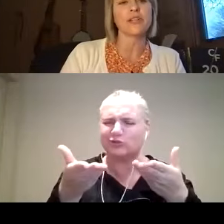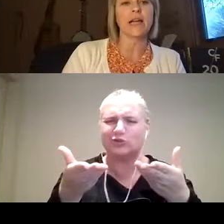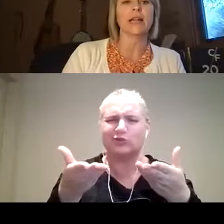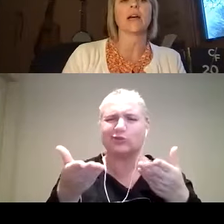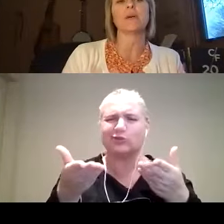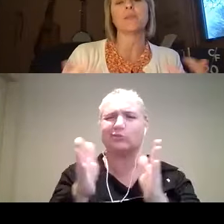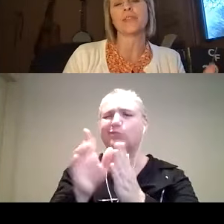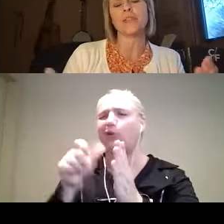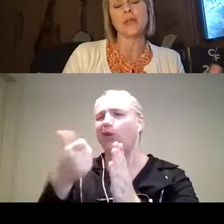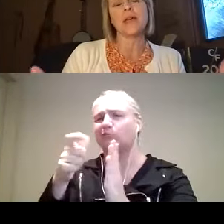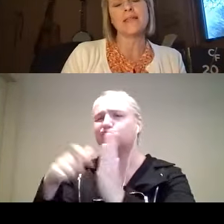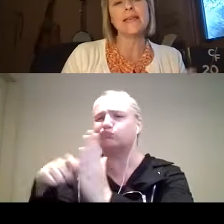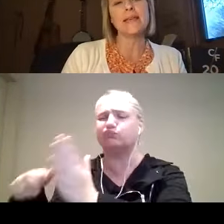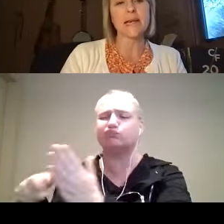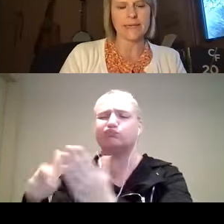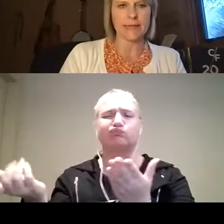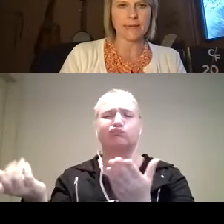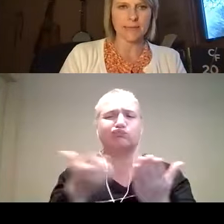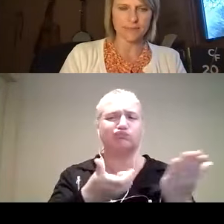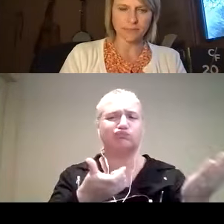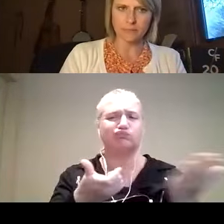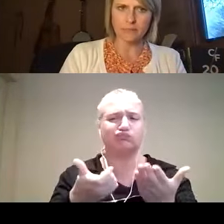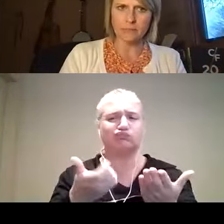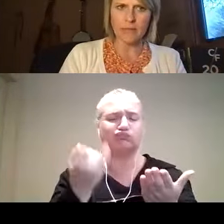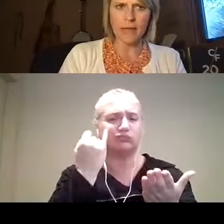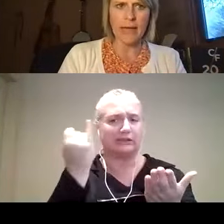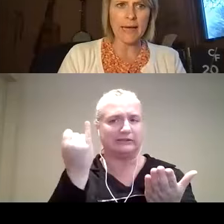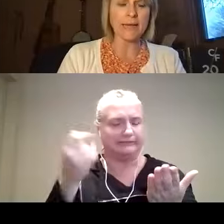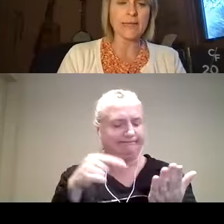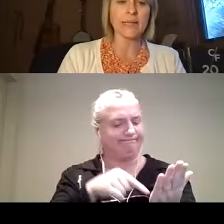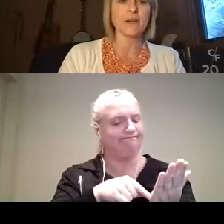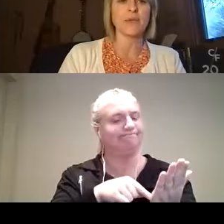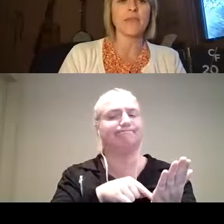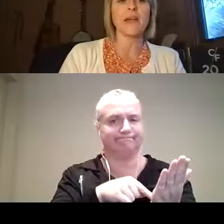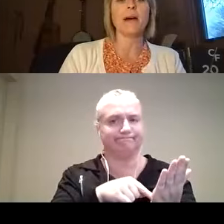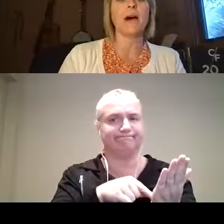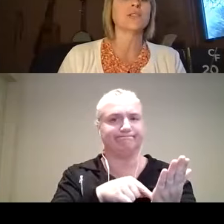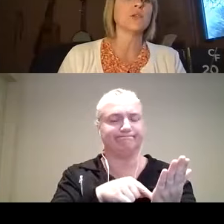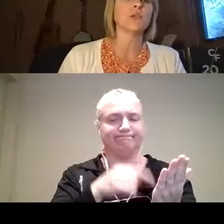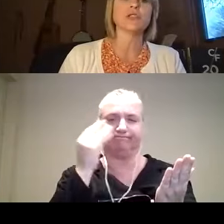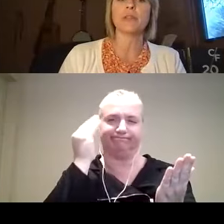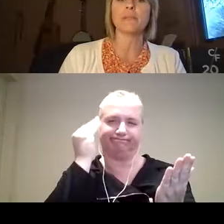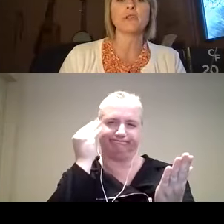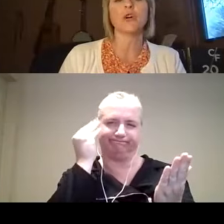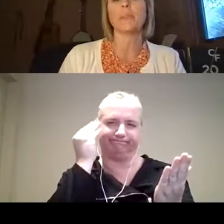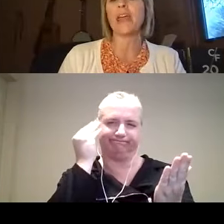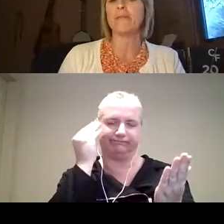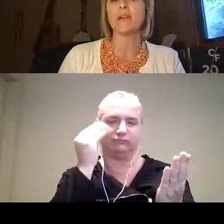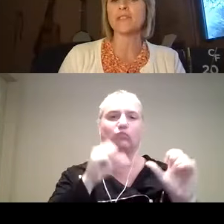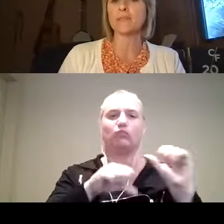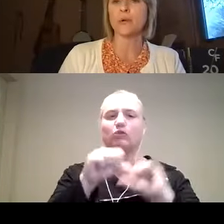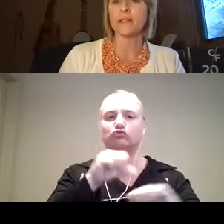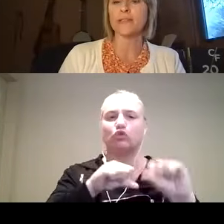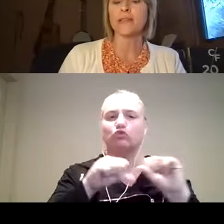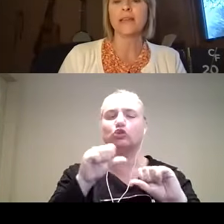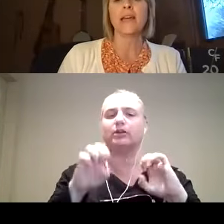to kinda come up with these ideas. And so, think about social, emotional, or behavioral supports,